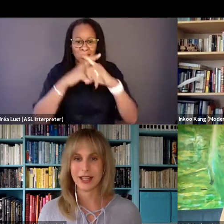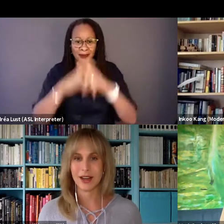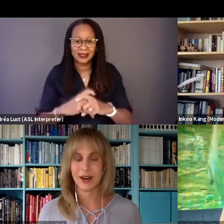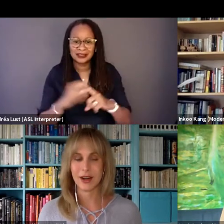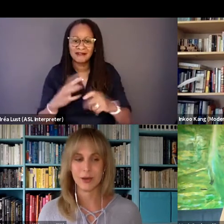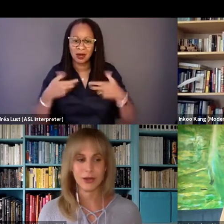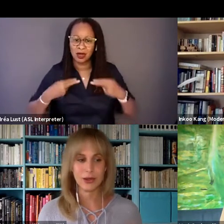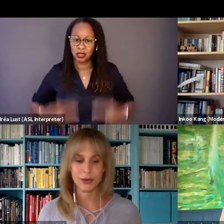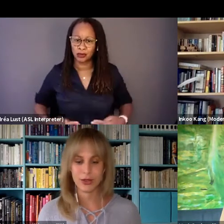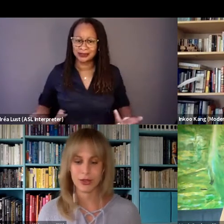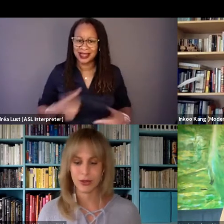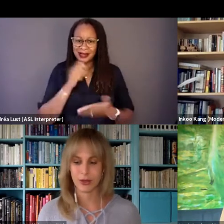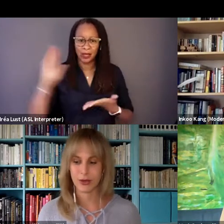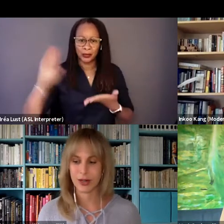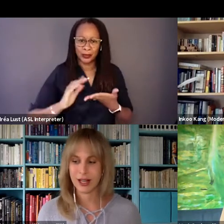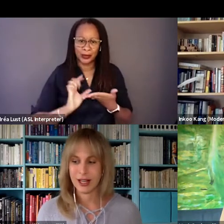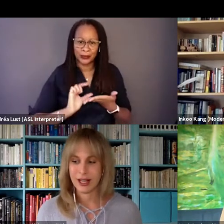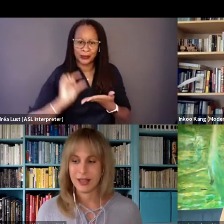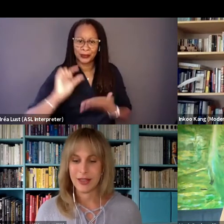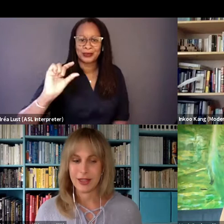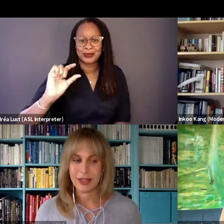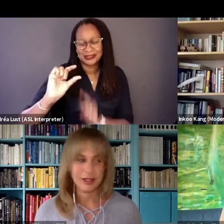and not kind of reduced to these,